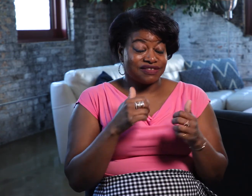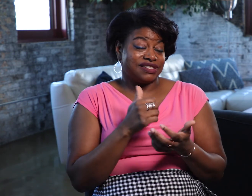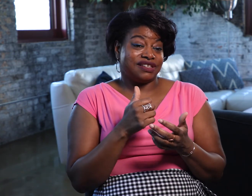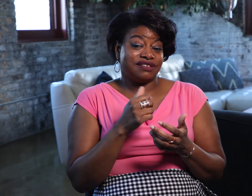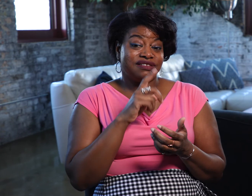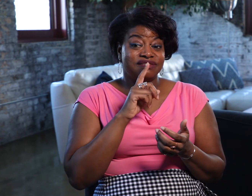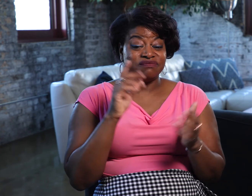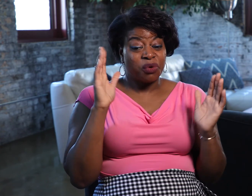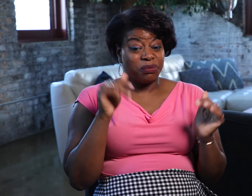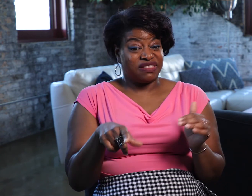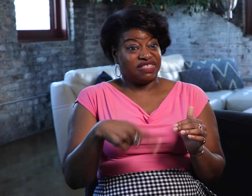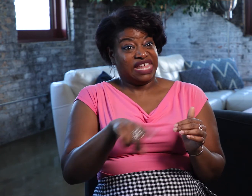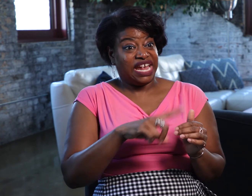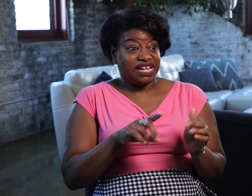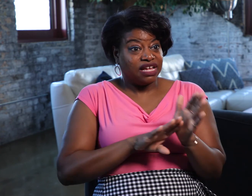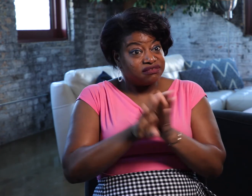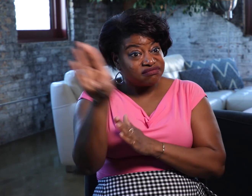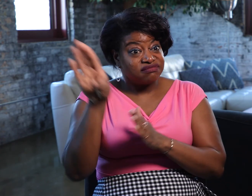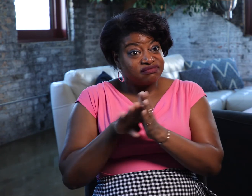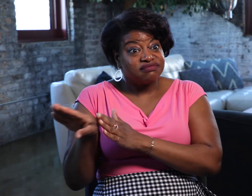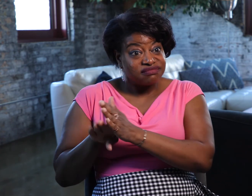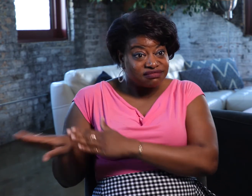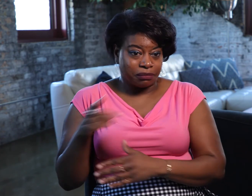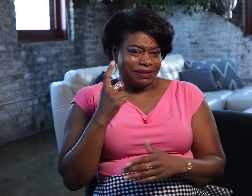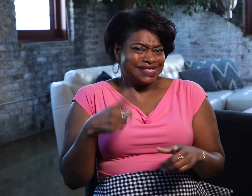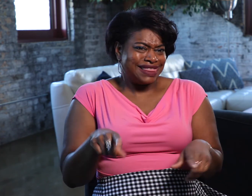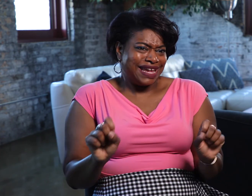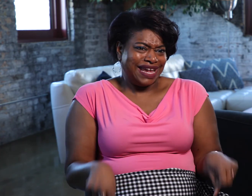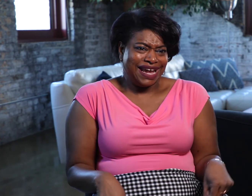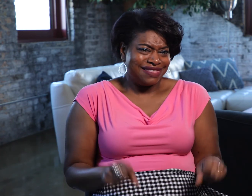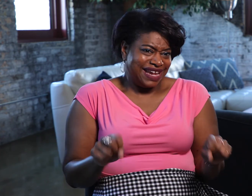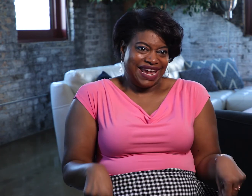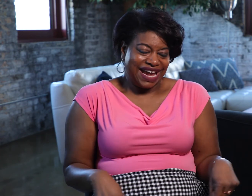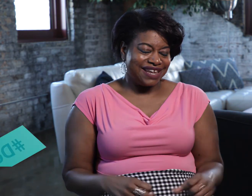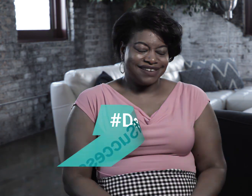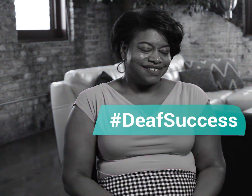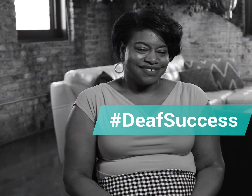with the hope that they may thrive, because they absolutely have the potential.